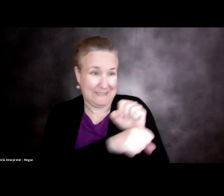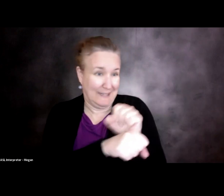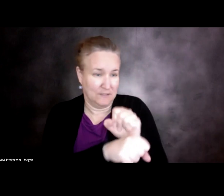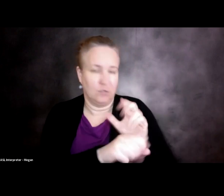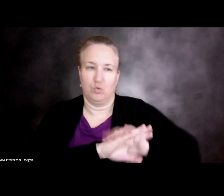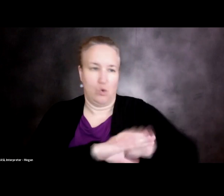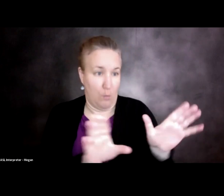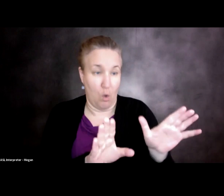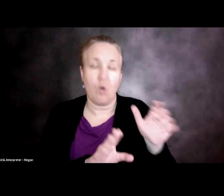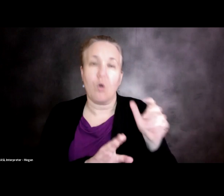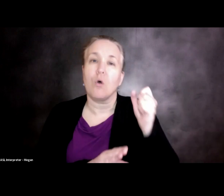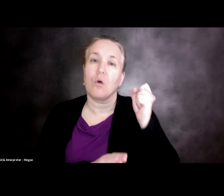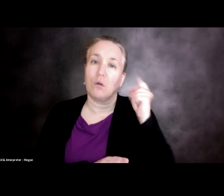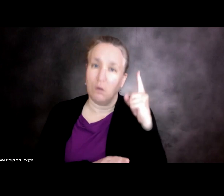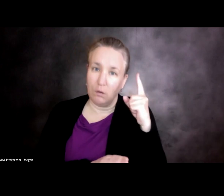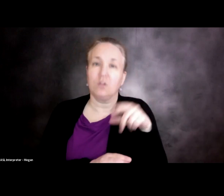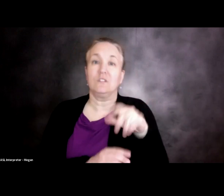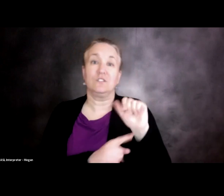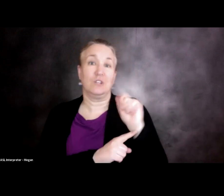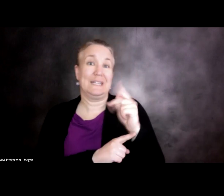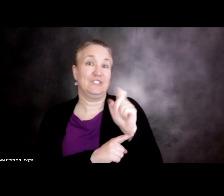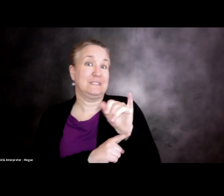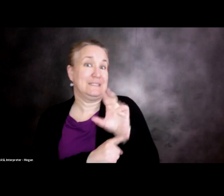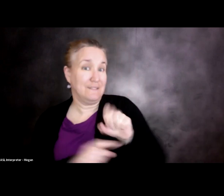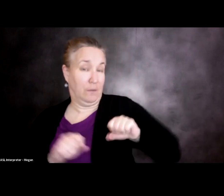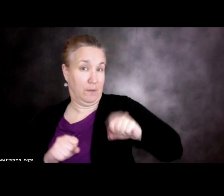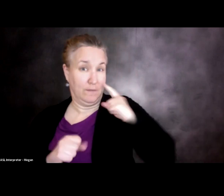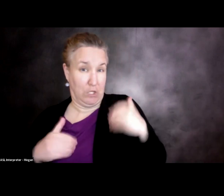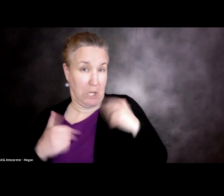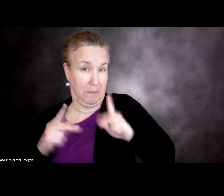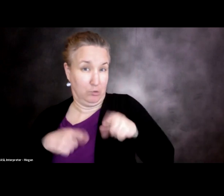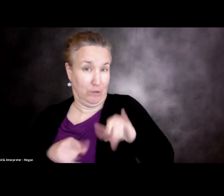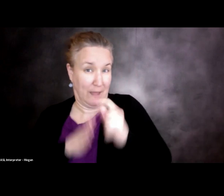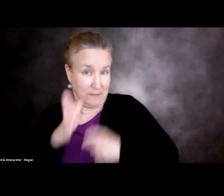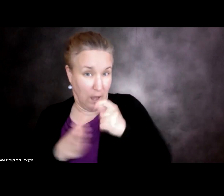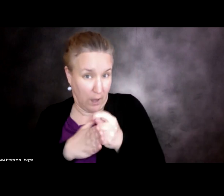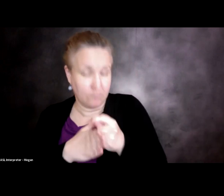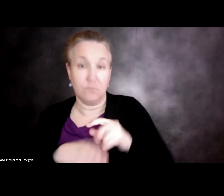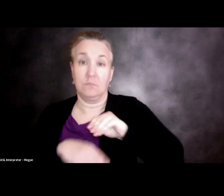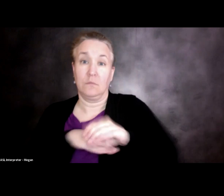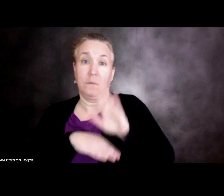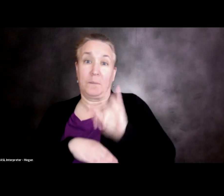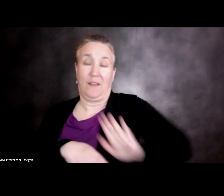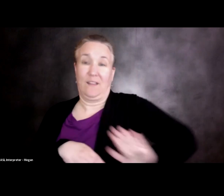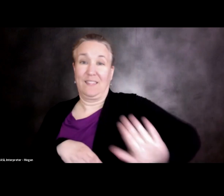So agentive possibilities for young people in such times were shaped, not just by their particular contextual